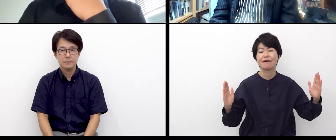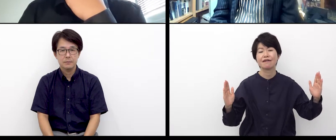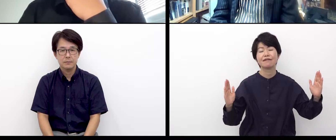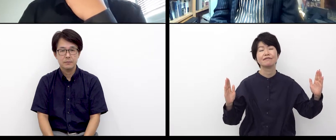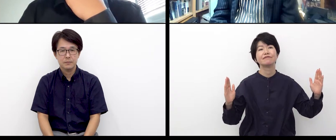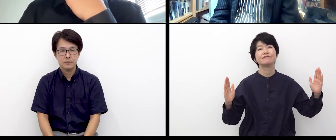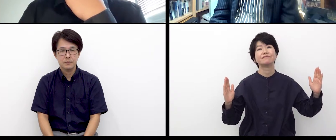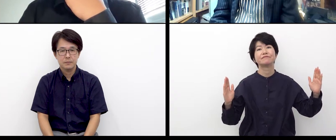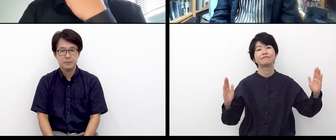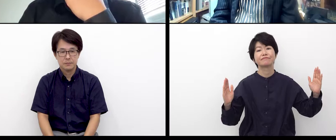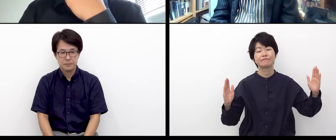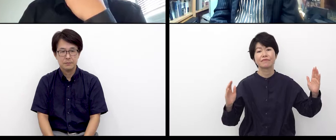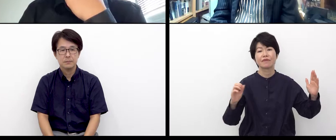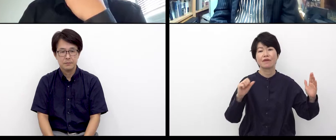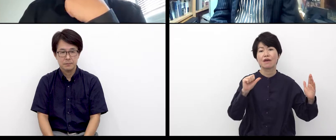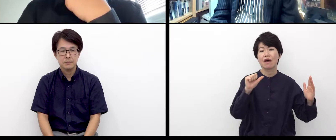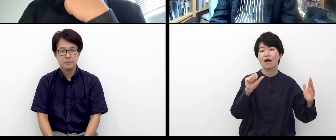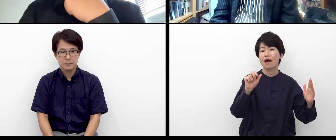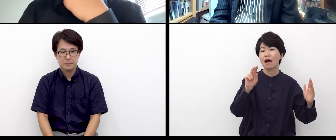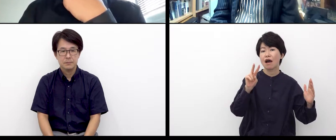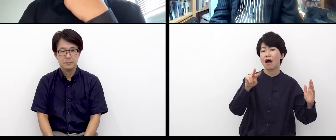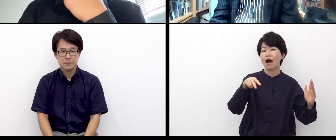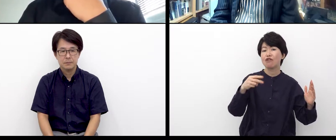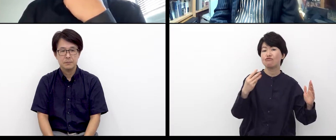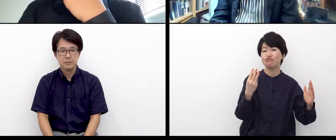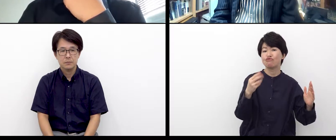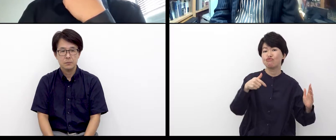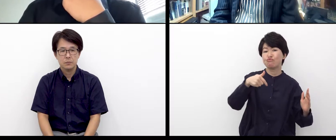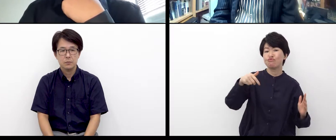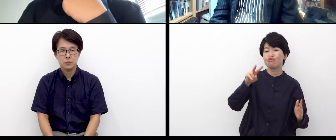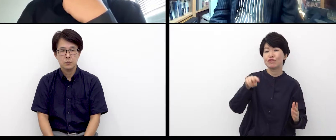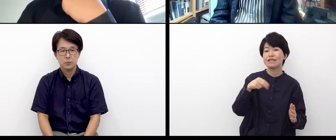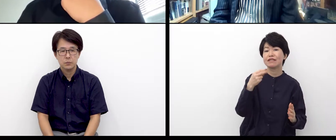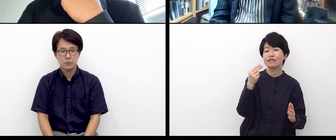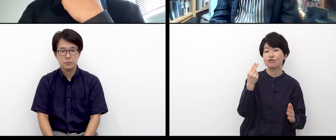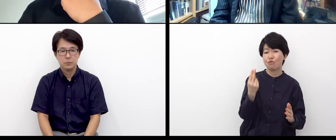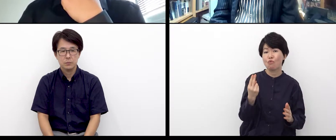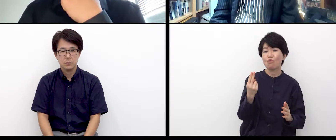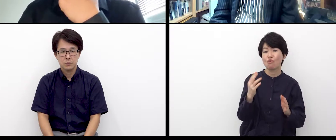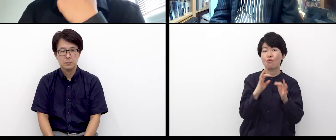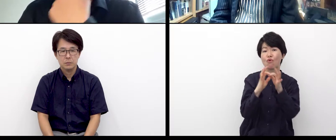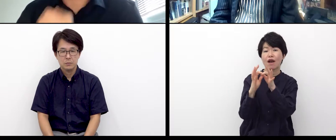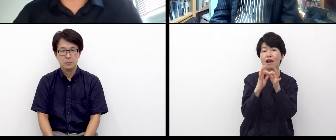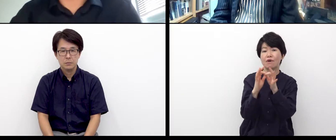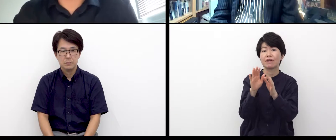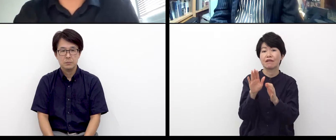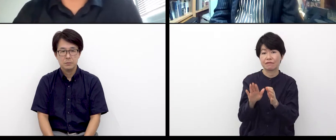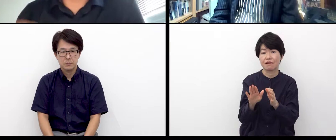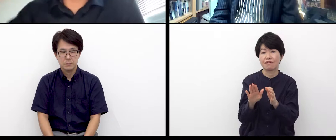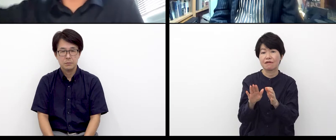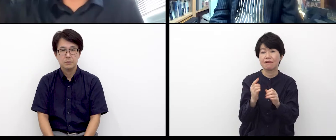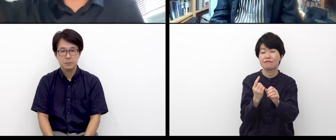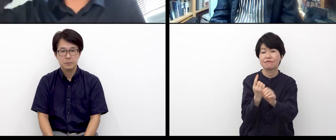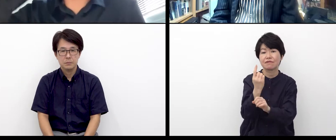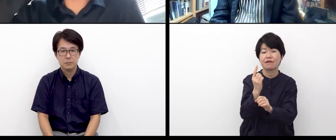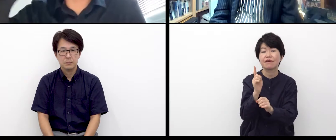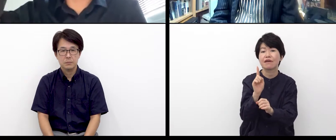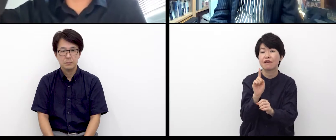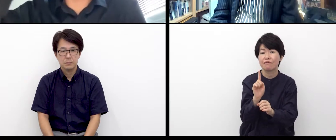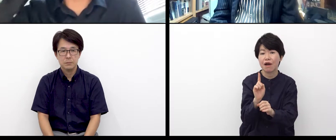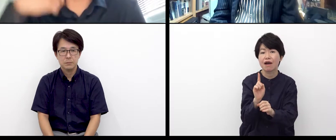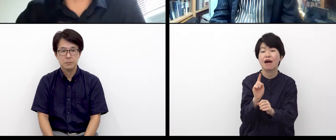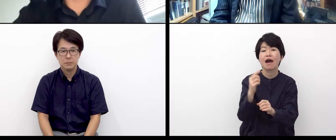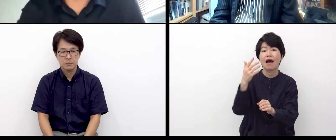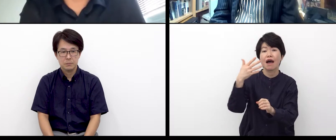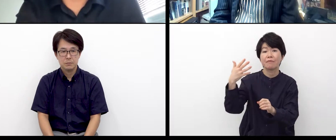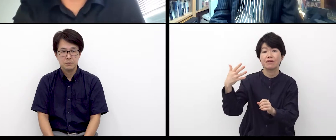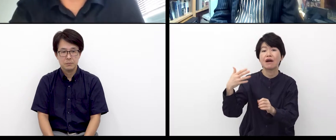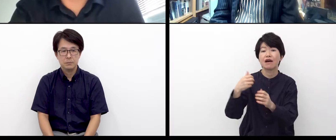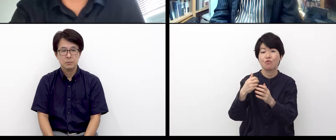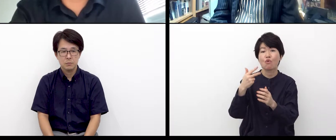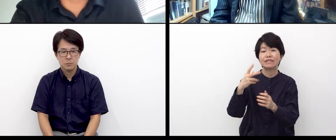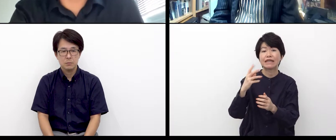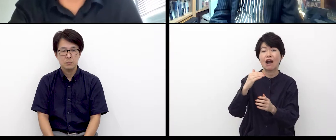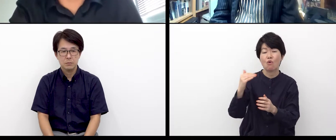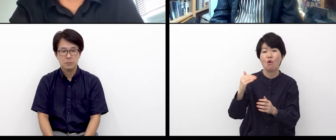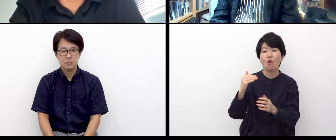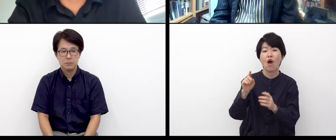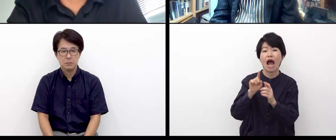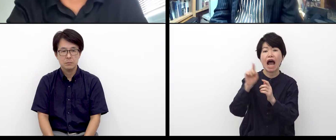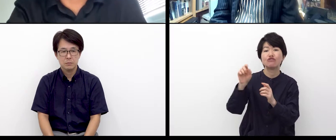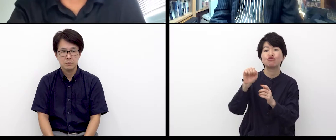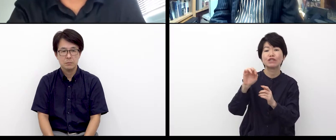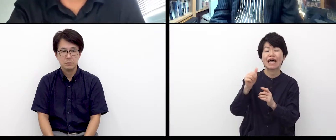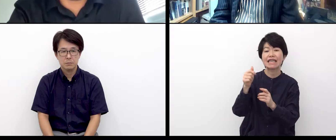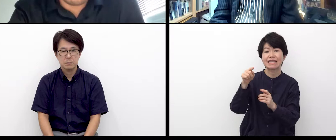Its beginning was Henry Darger, the outsider artist in Chicago.